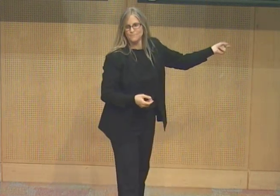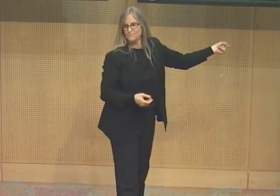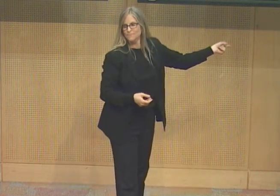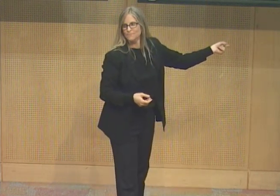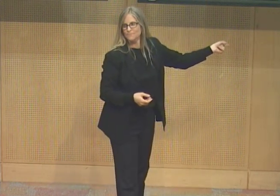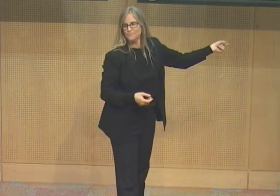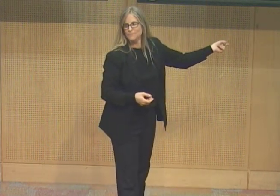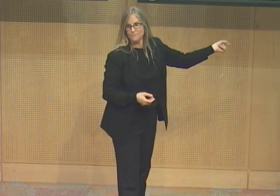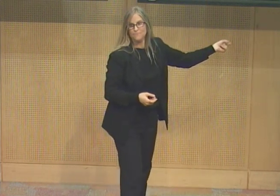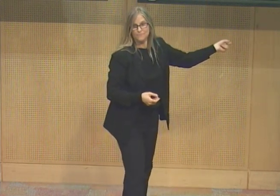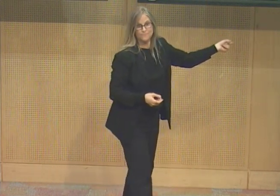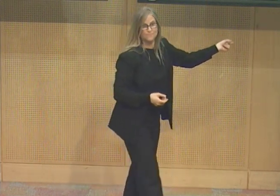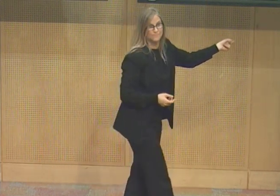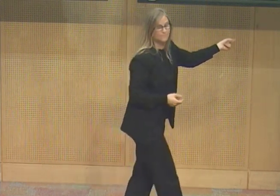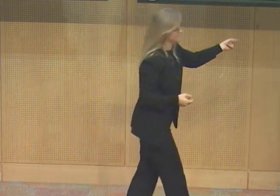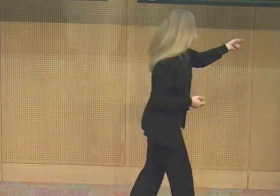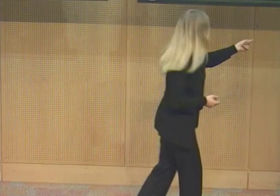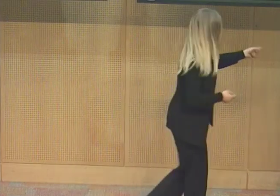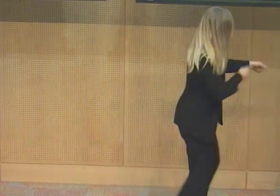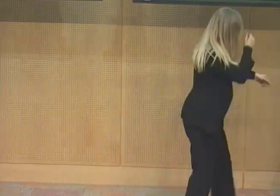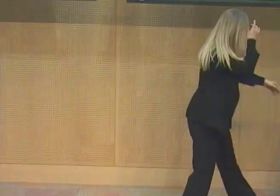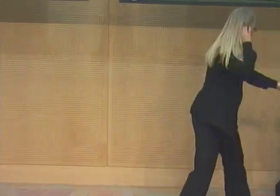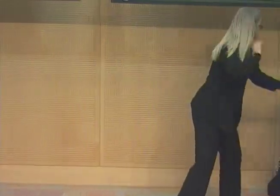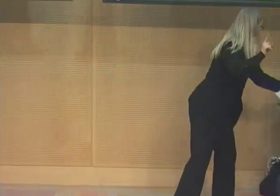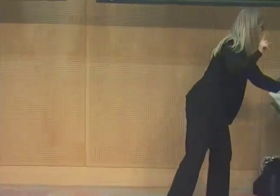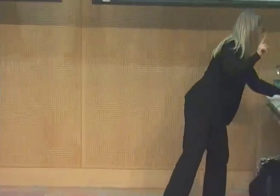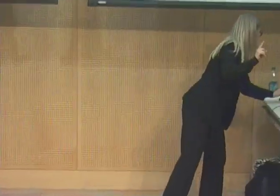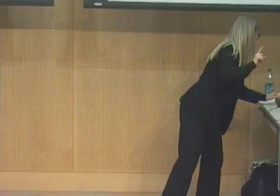is here in front of you now.